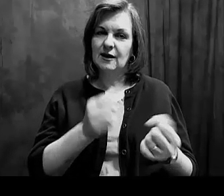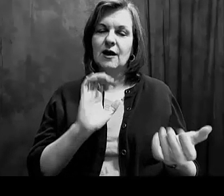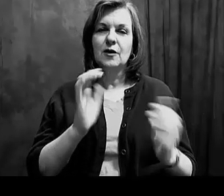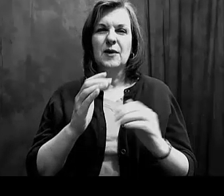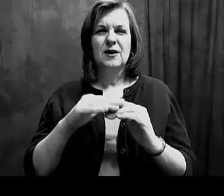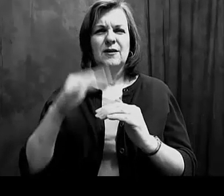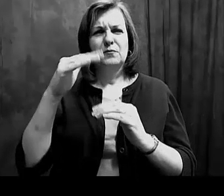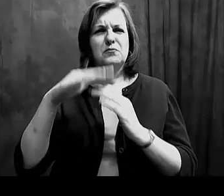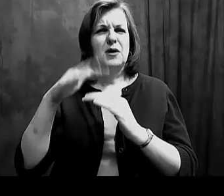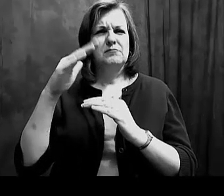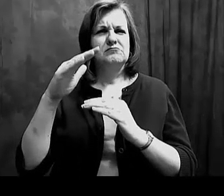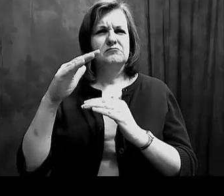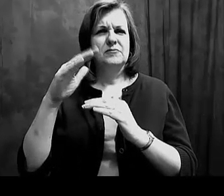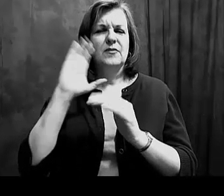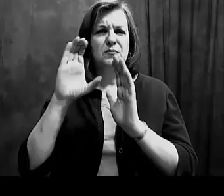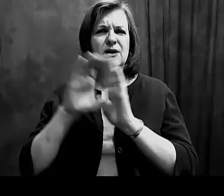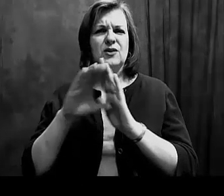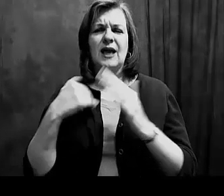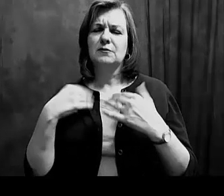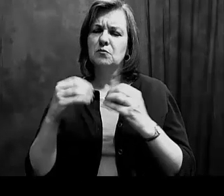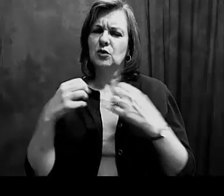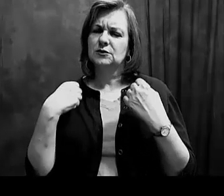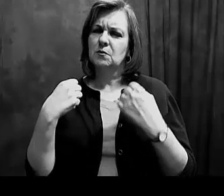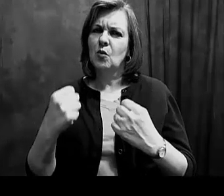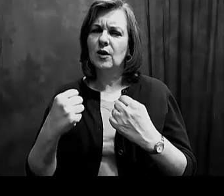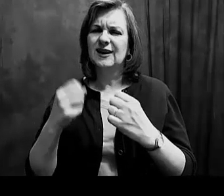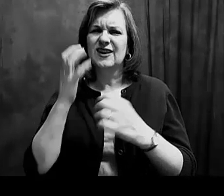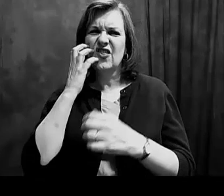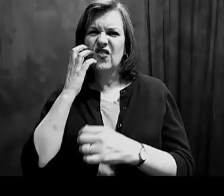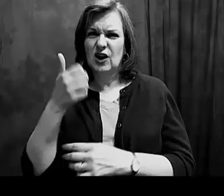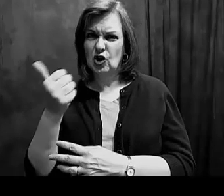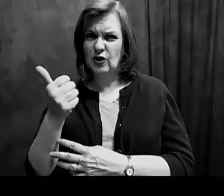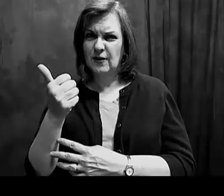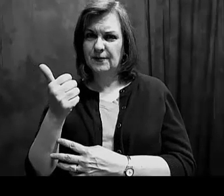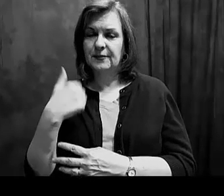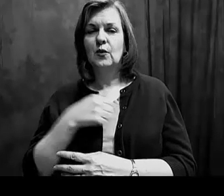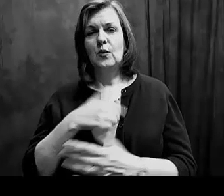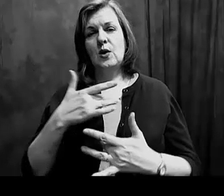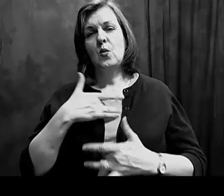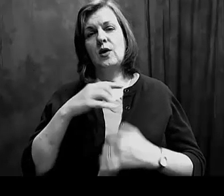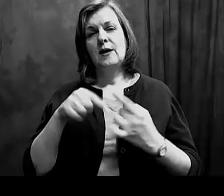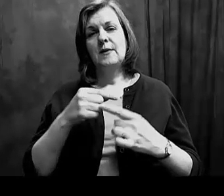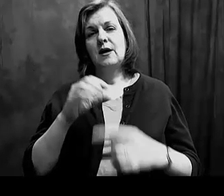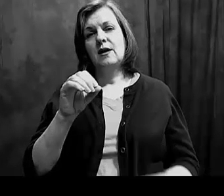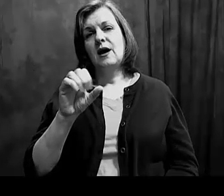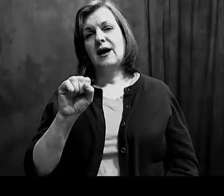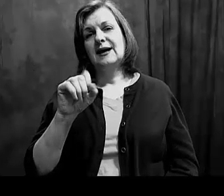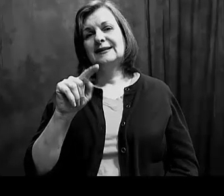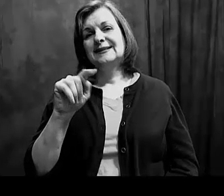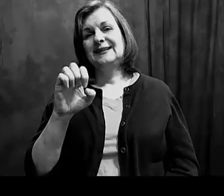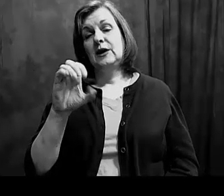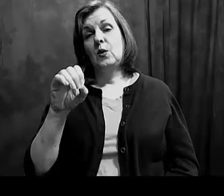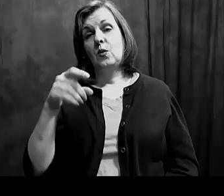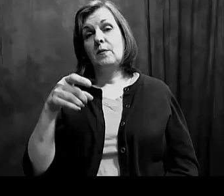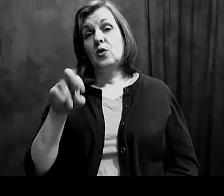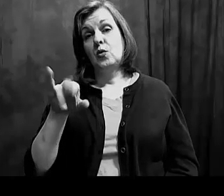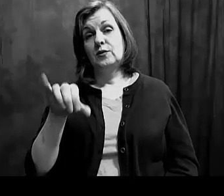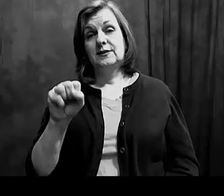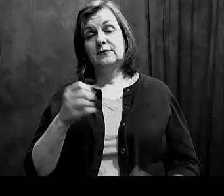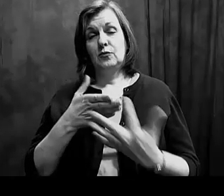and how much more support it has so we worry a lot about osteoporosis forming over of your lifetime